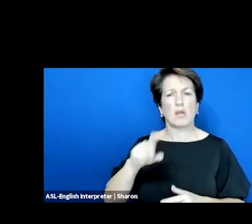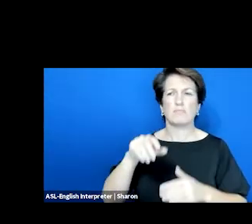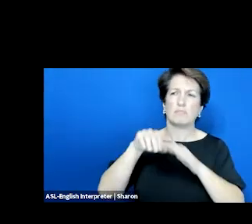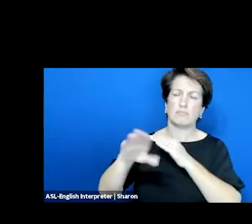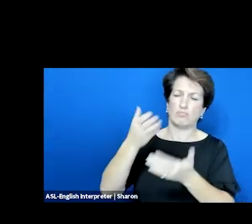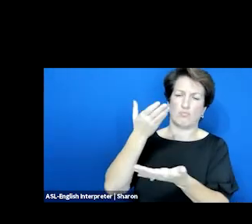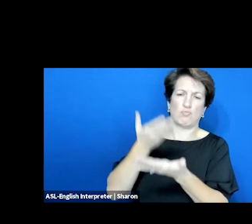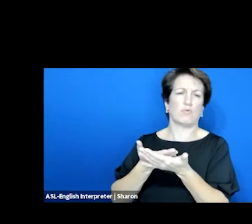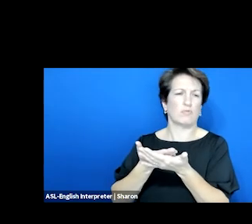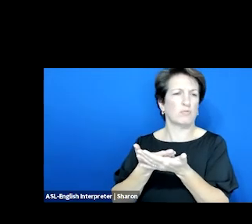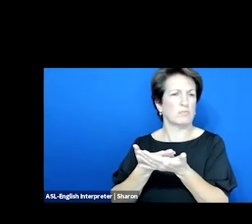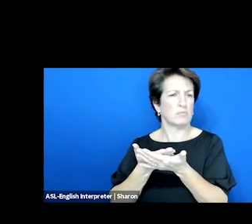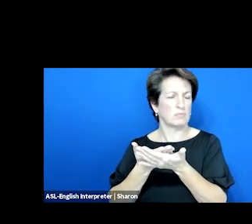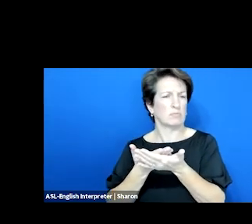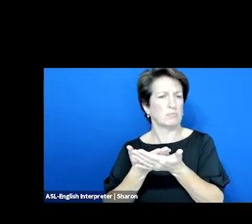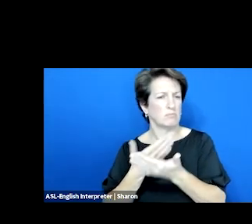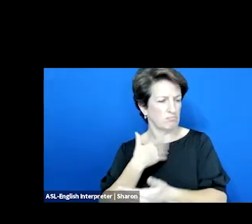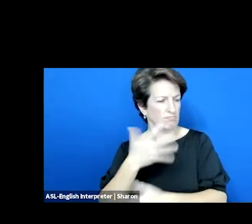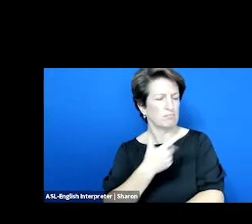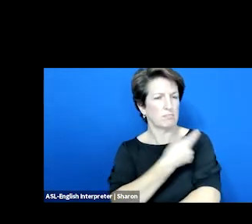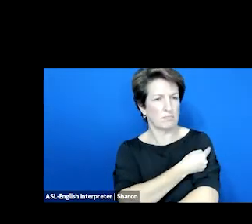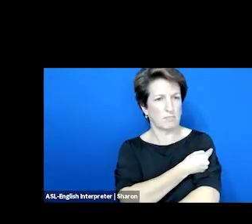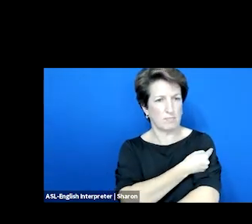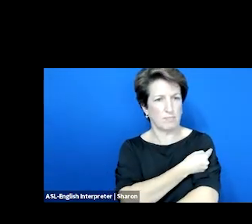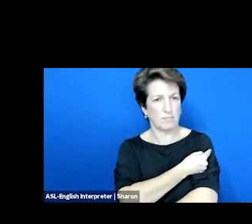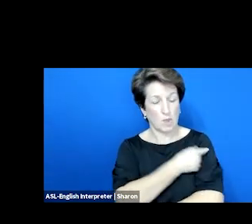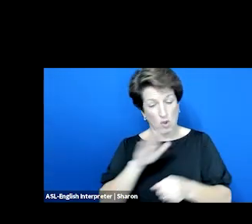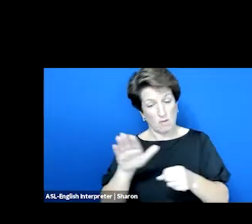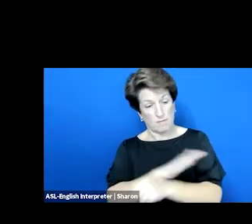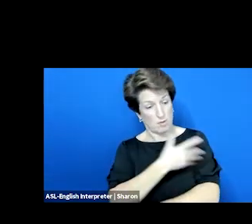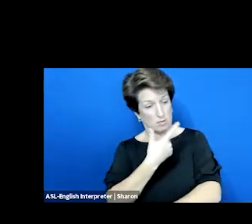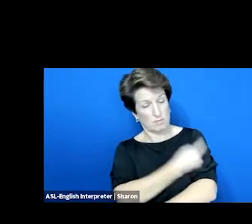this, if you don't have any of these, you can ask the provincial vaccine looking